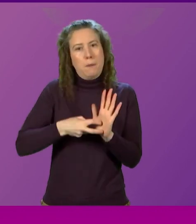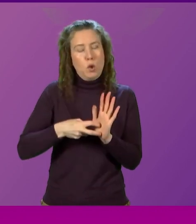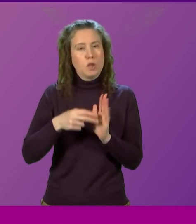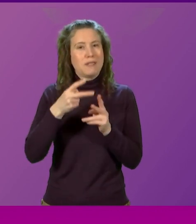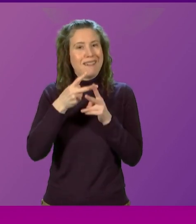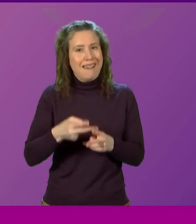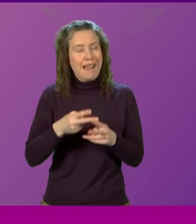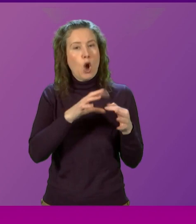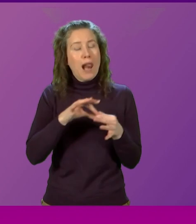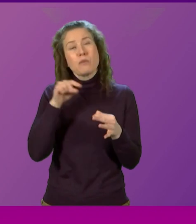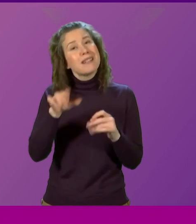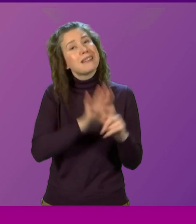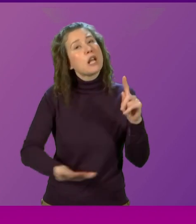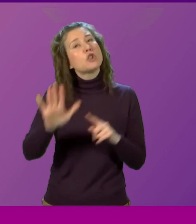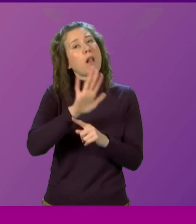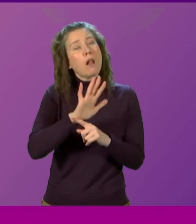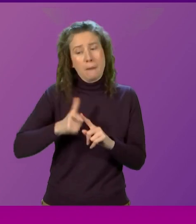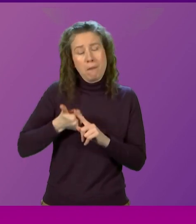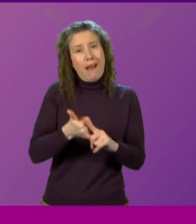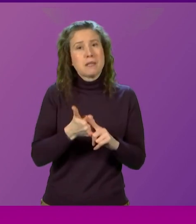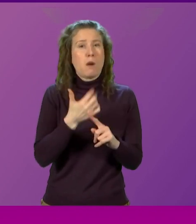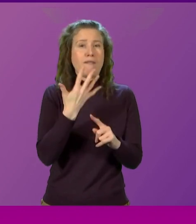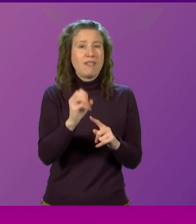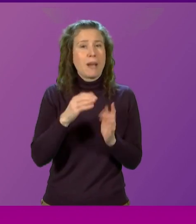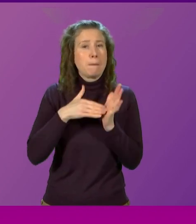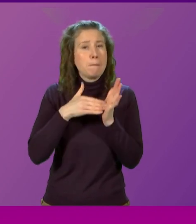national initiative that is backed by £50 million of investment.